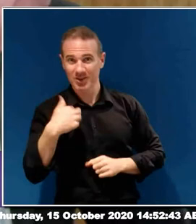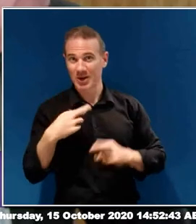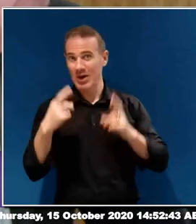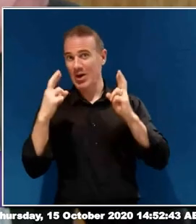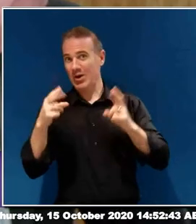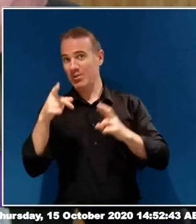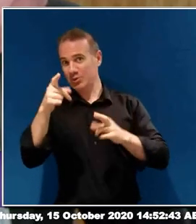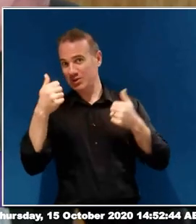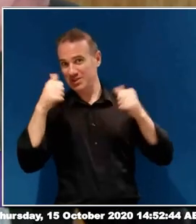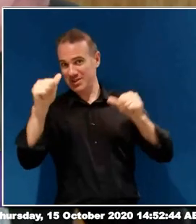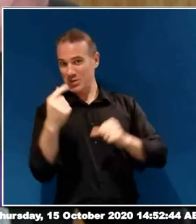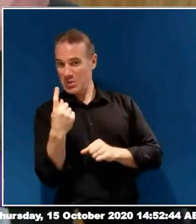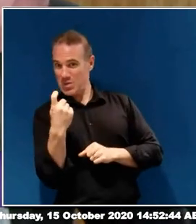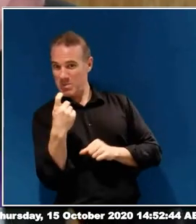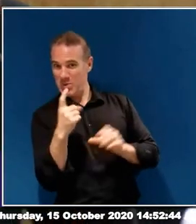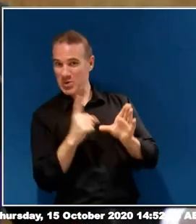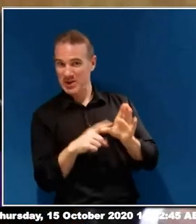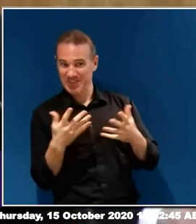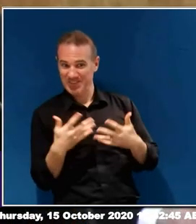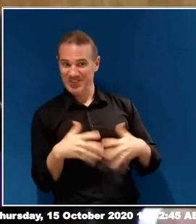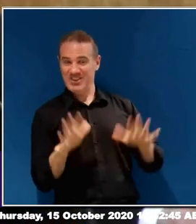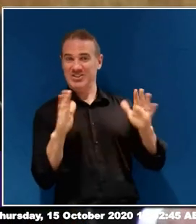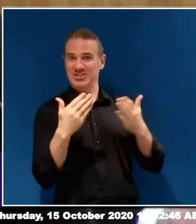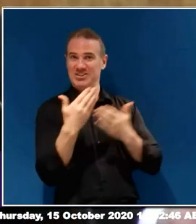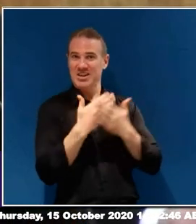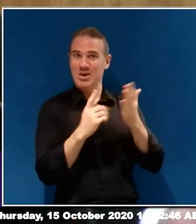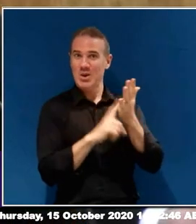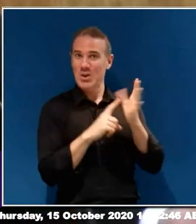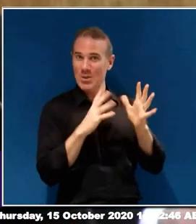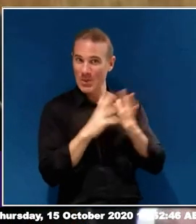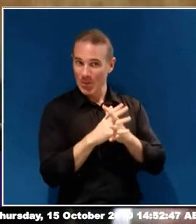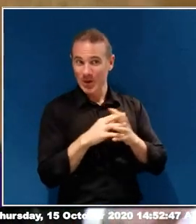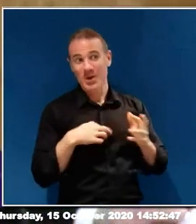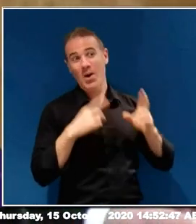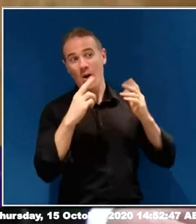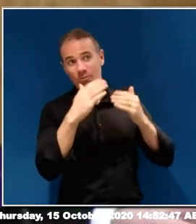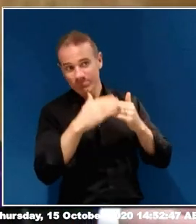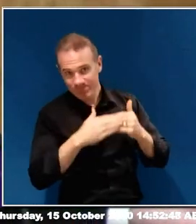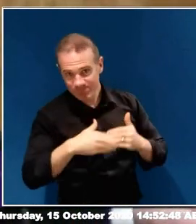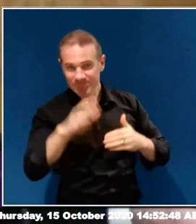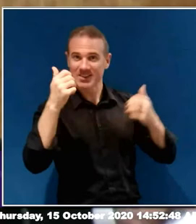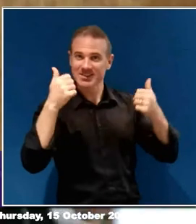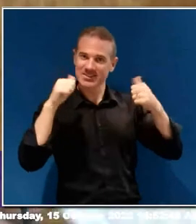for you will be a successful and rewarding career in that best of all professions.